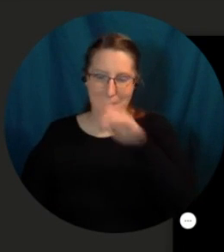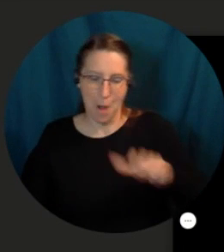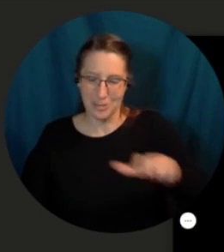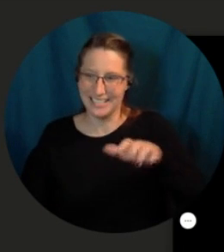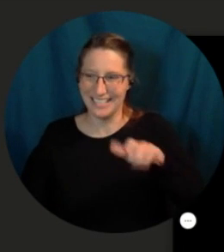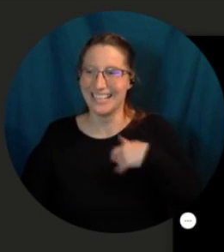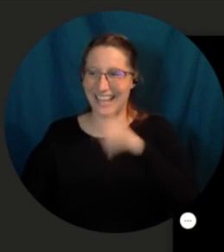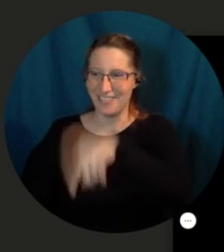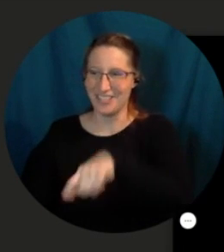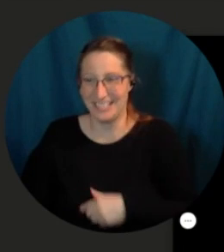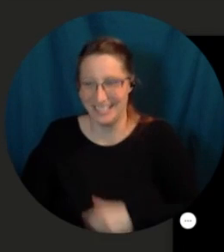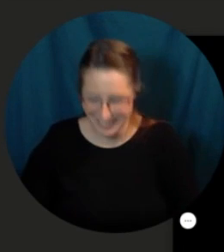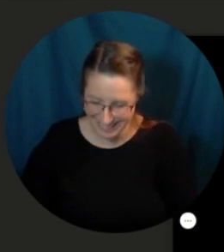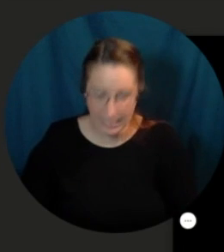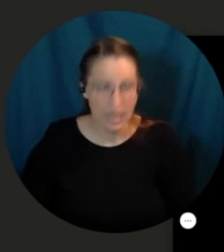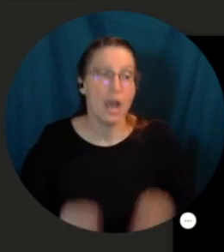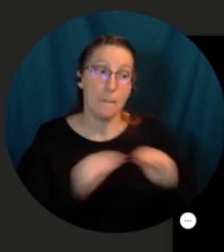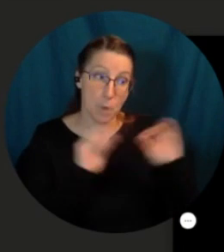It's more challenging than it appears, right?